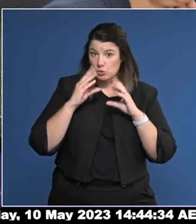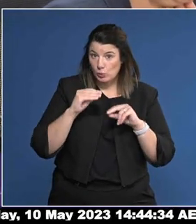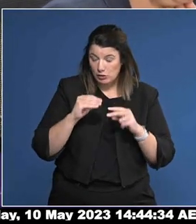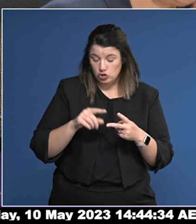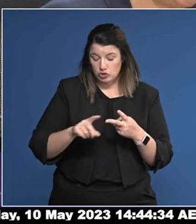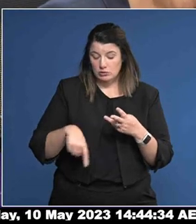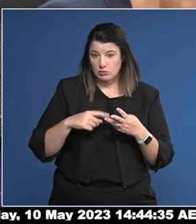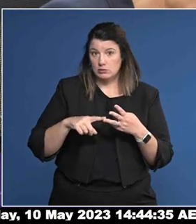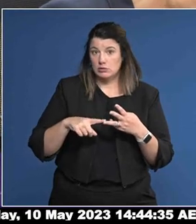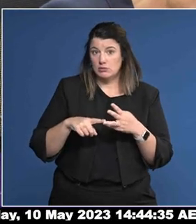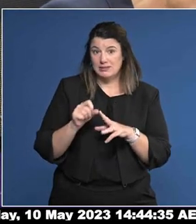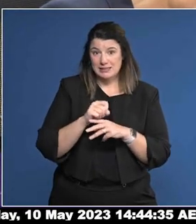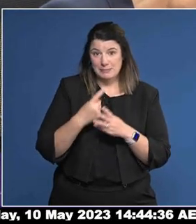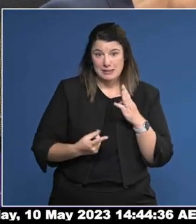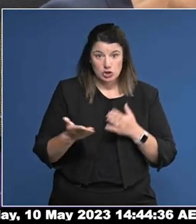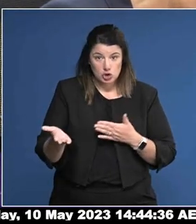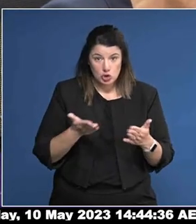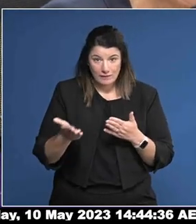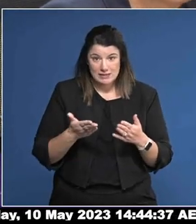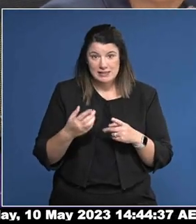Department of Disability Services and Premier in Queensland.